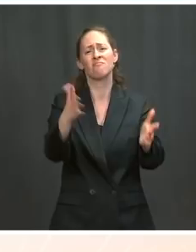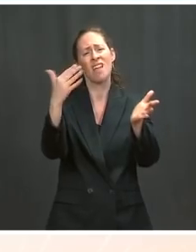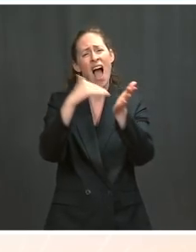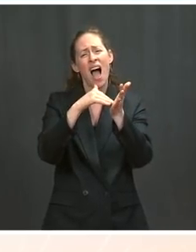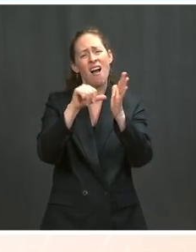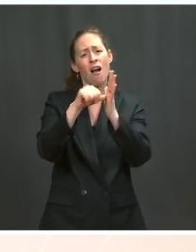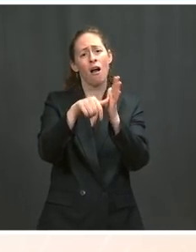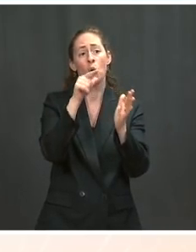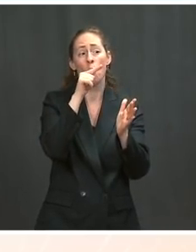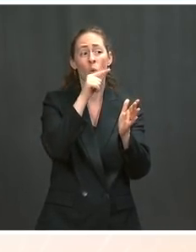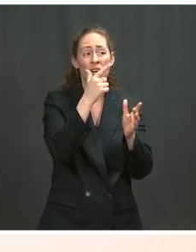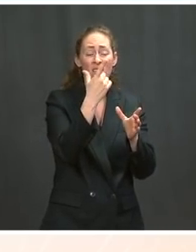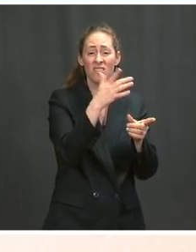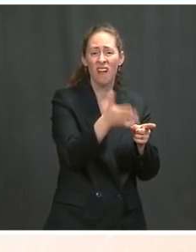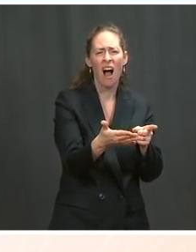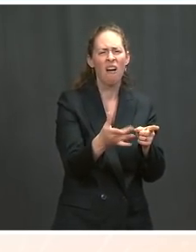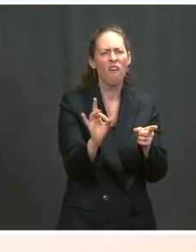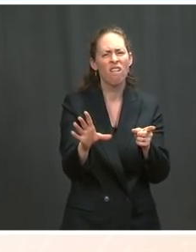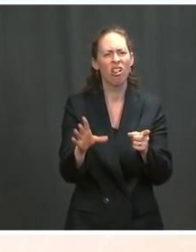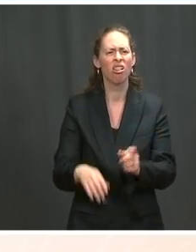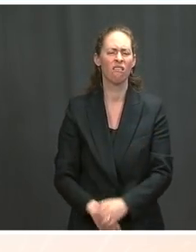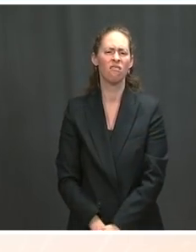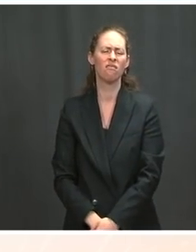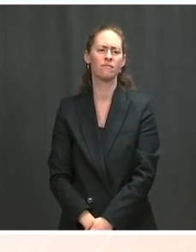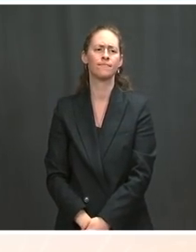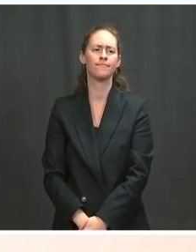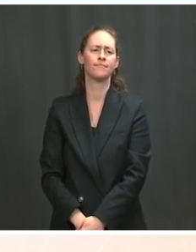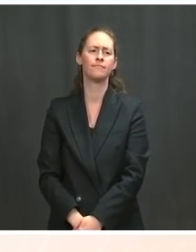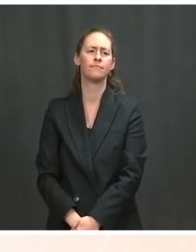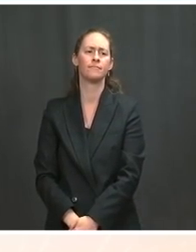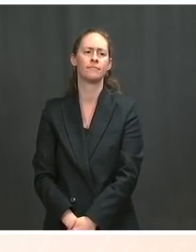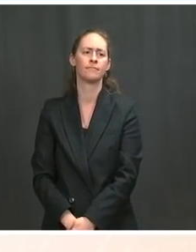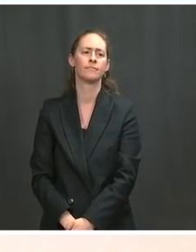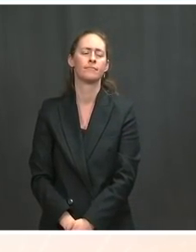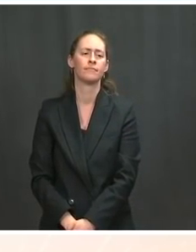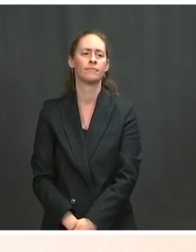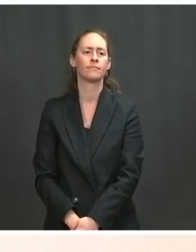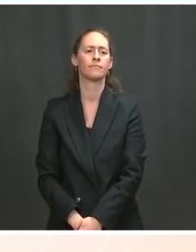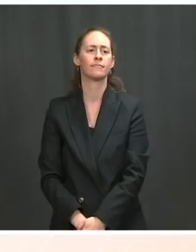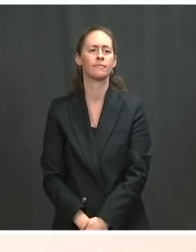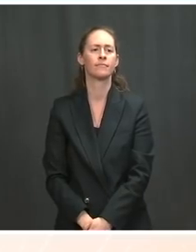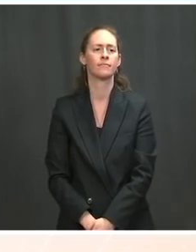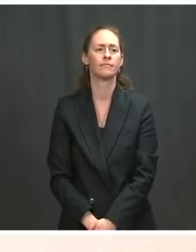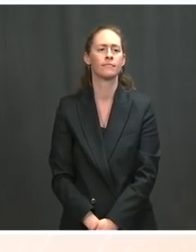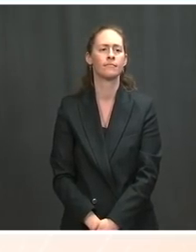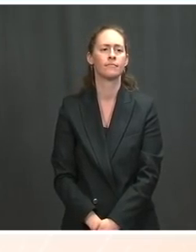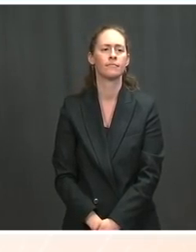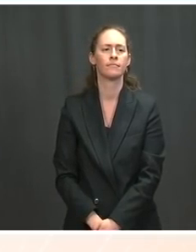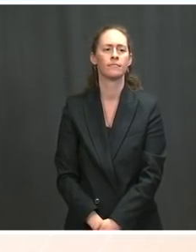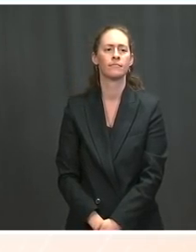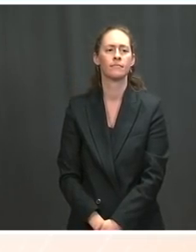Yesterday, we saw the President meeting in the Oval Office with the "Big Four" -- four vaccinated individuals -- Ms. Psaki: "The Big Four." The Press: The Big Four.